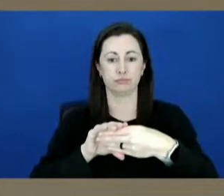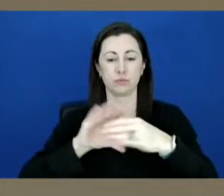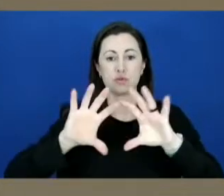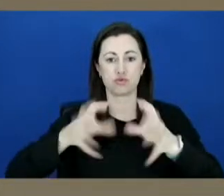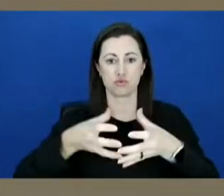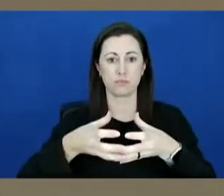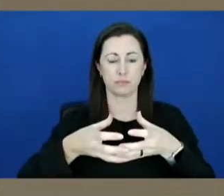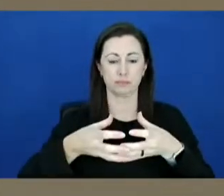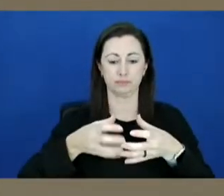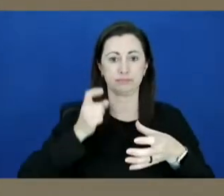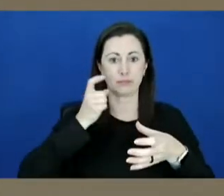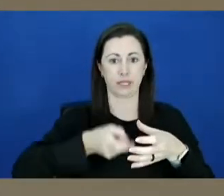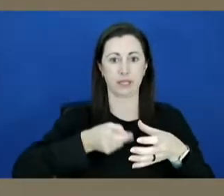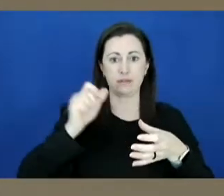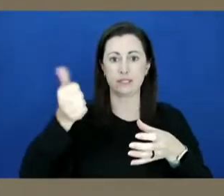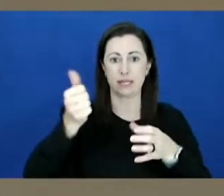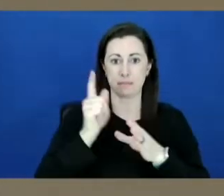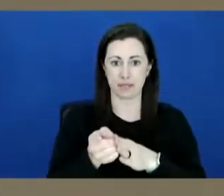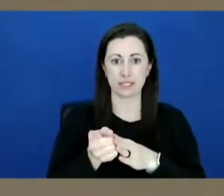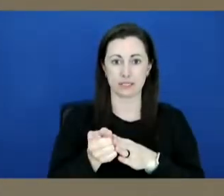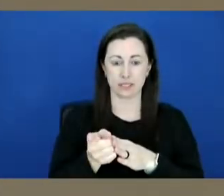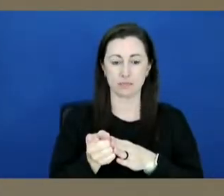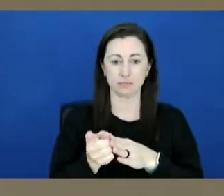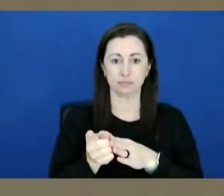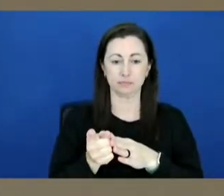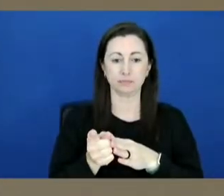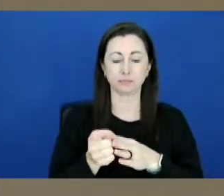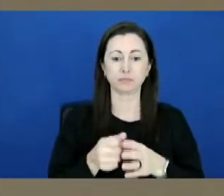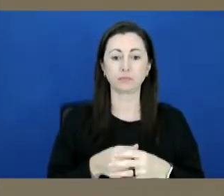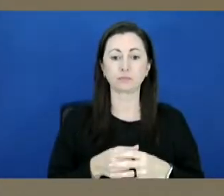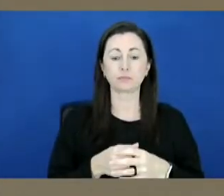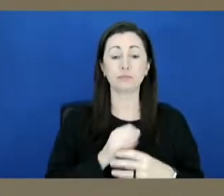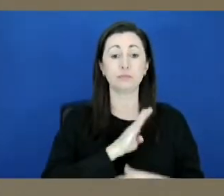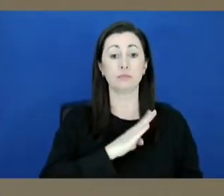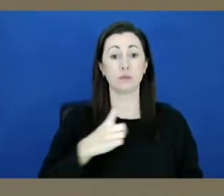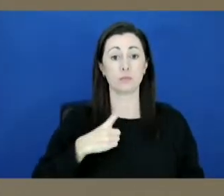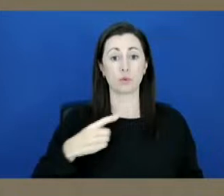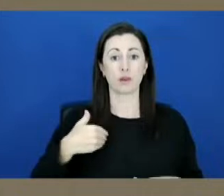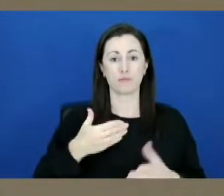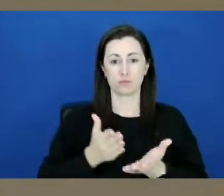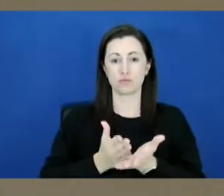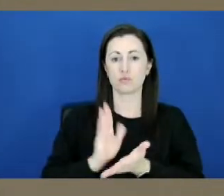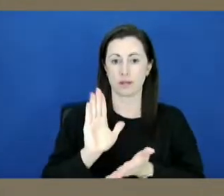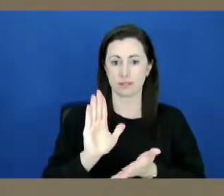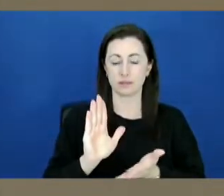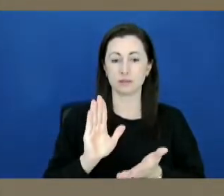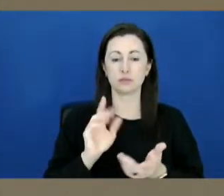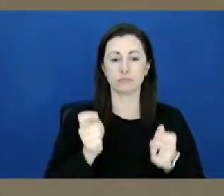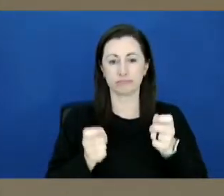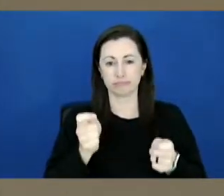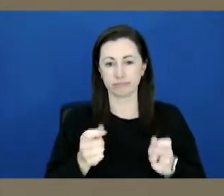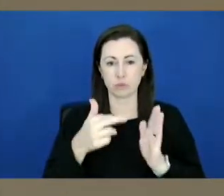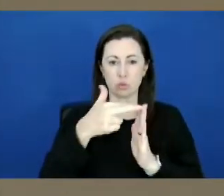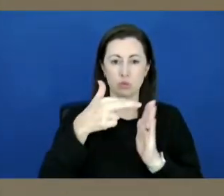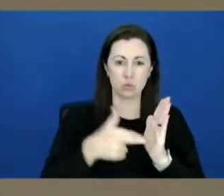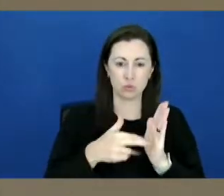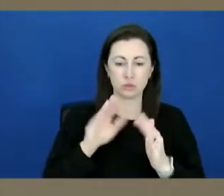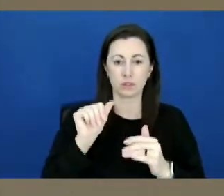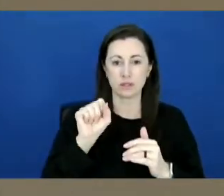TO SPEAK ON THAT SAME MATTER WILL BE CONSIDERED A GROUP. AND GIVEN A TOTAL OF TEN